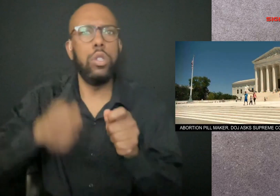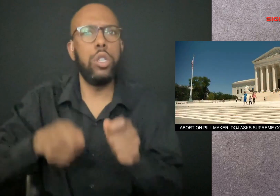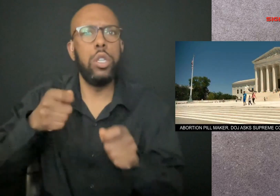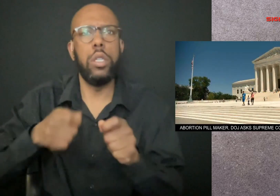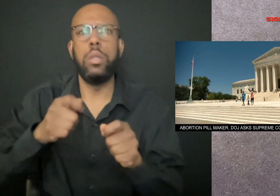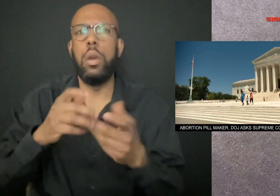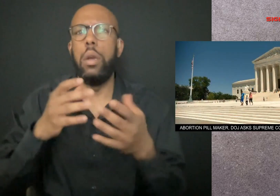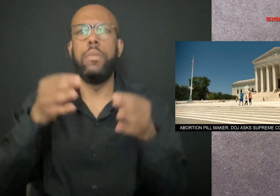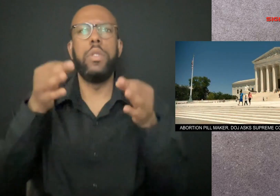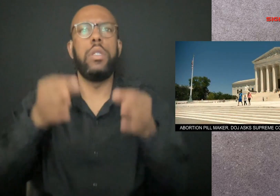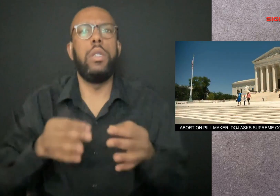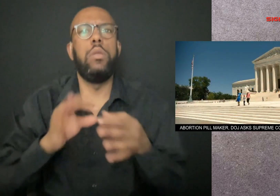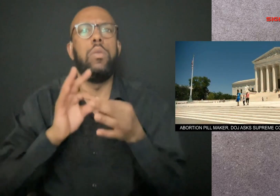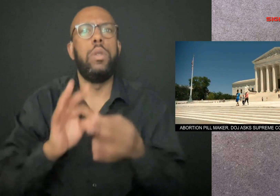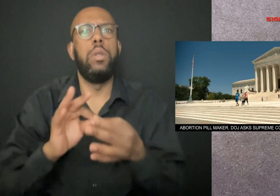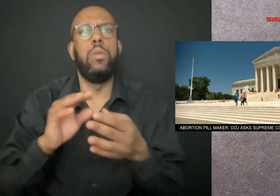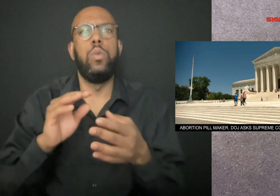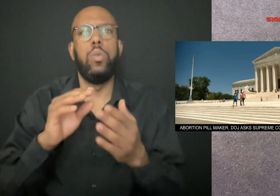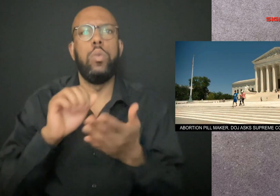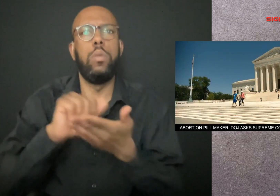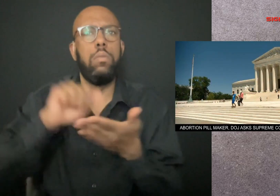information on the war in Ukraine